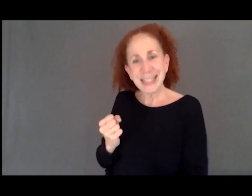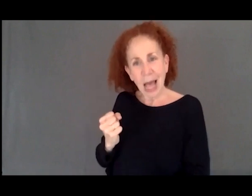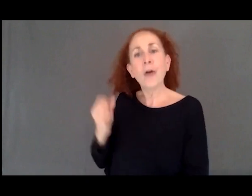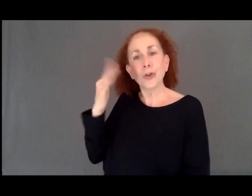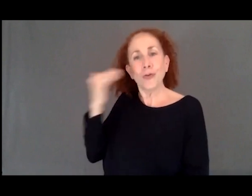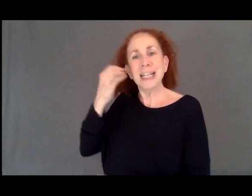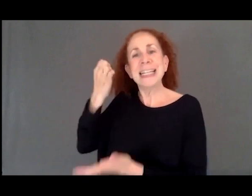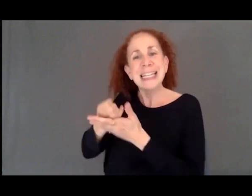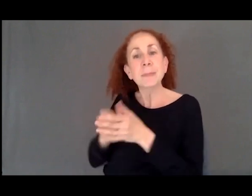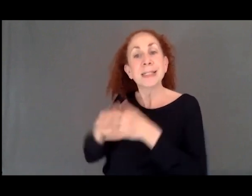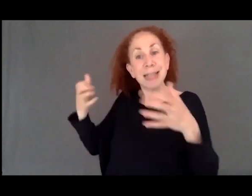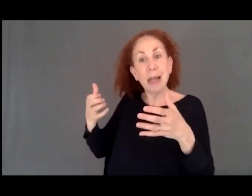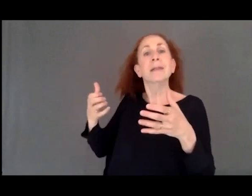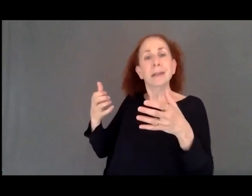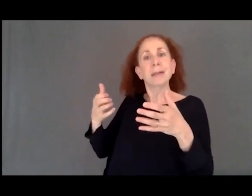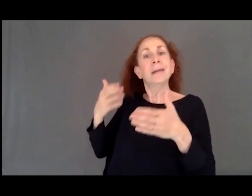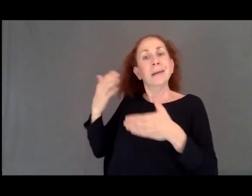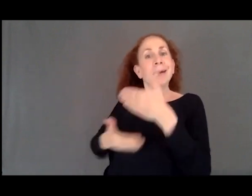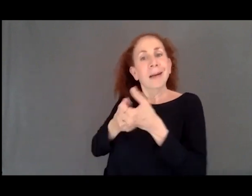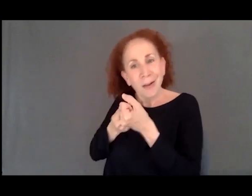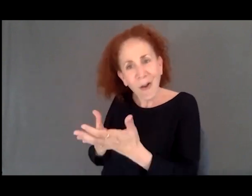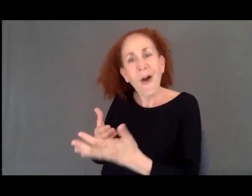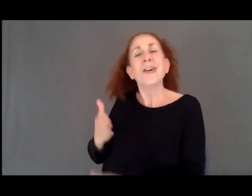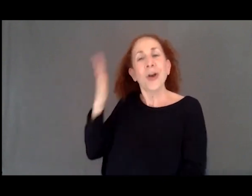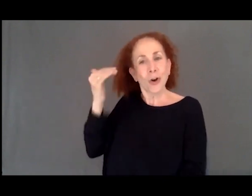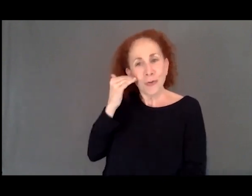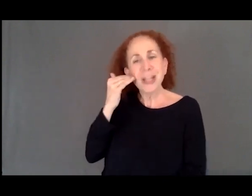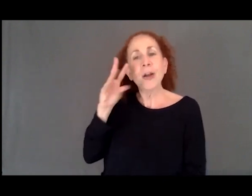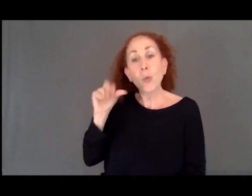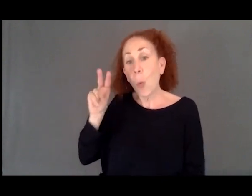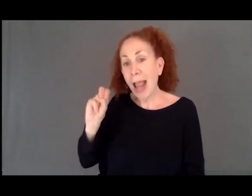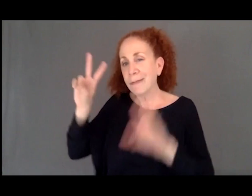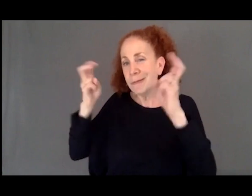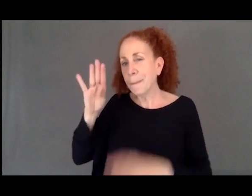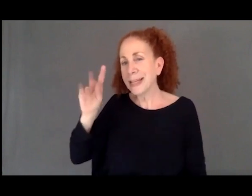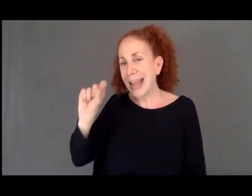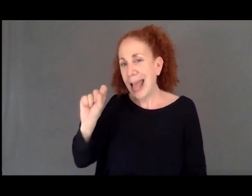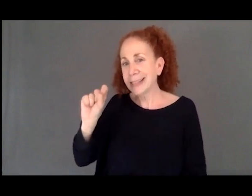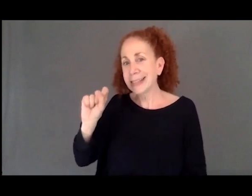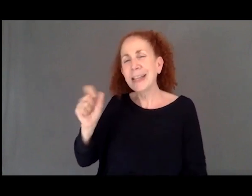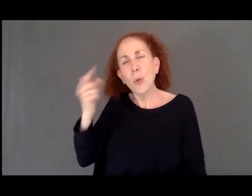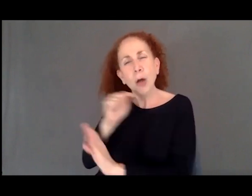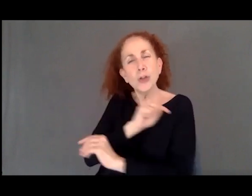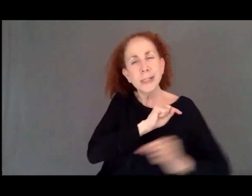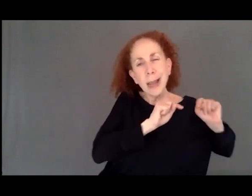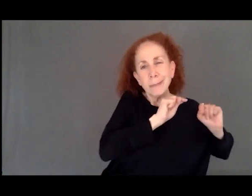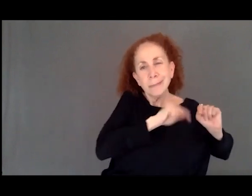economic expansion, which eventually culminates in the Korean wave and BTS. So if we understand that, I think that gives us